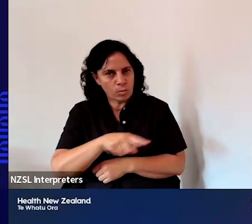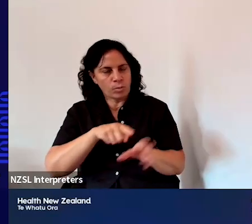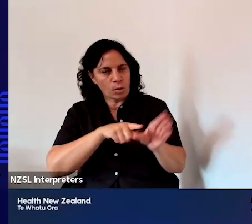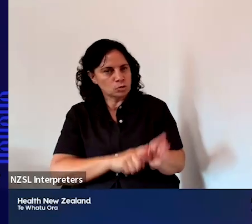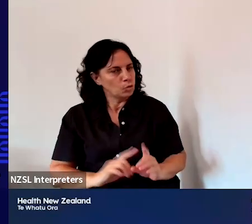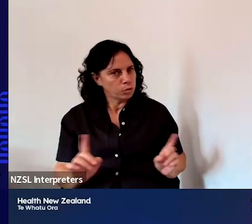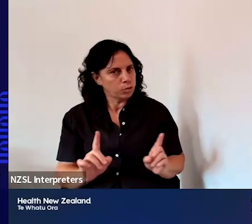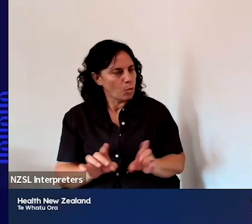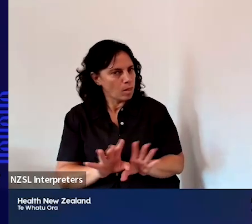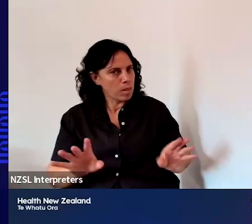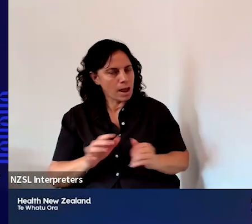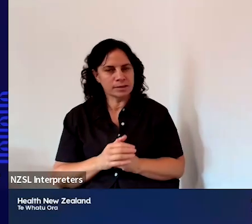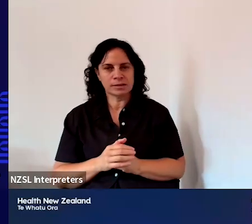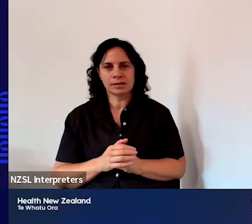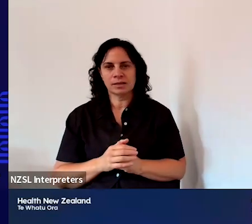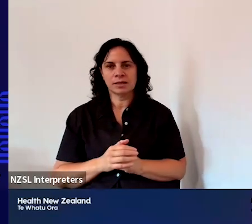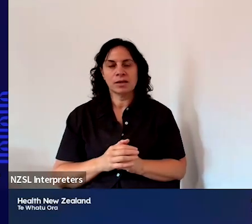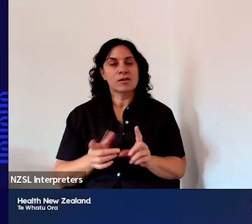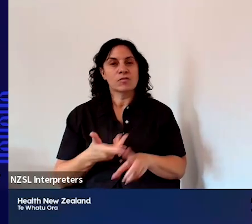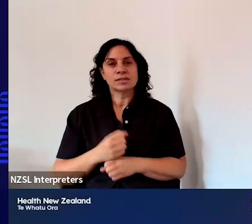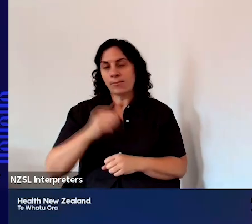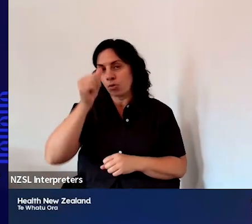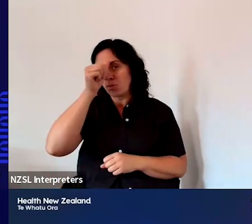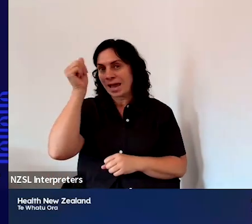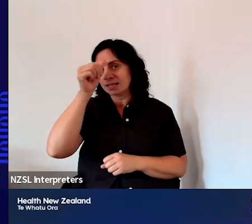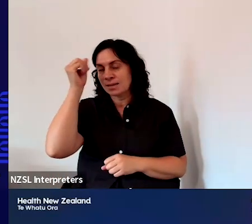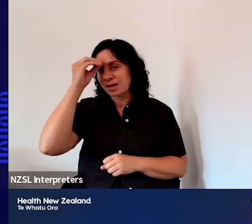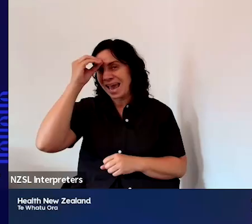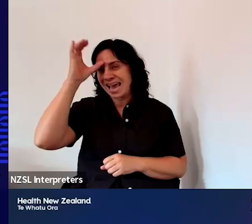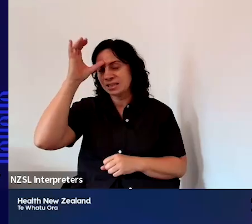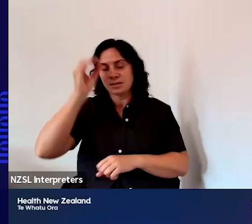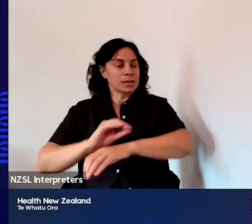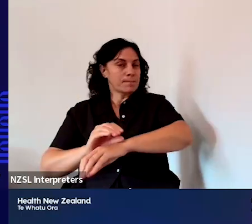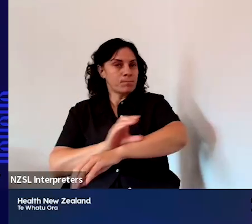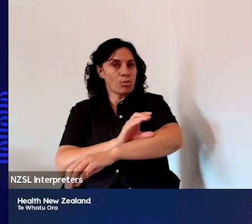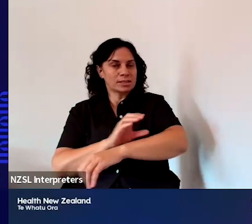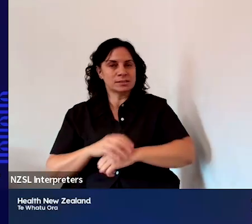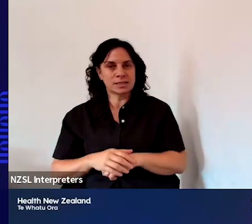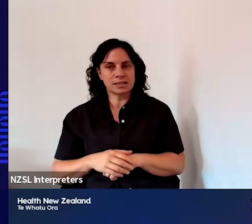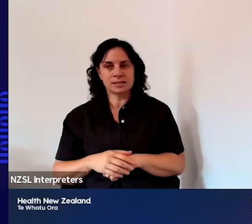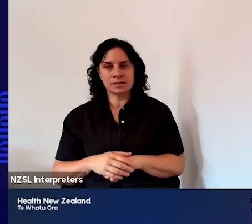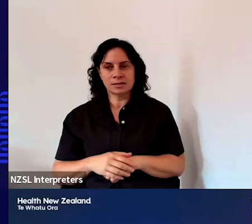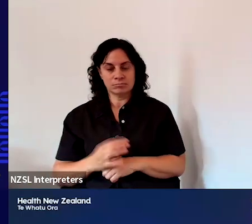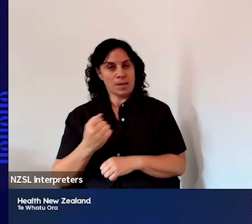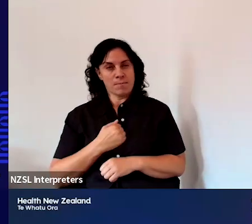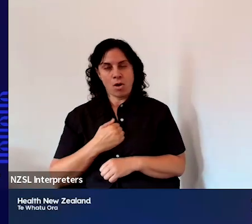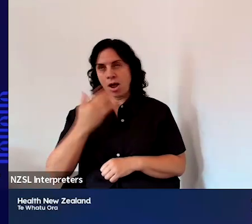the, the academic buoyancy one, for example. You know, I don't know this, but my mind goes to parenting,